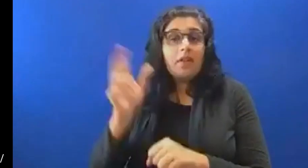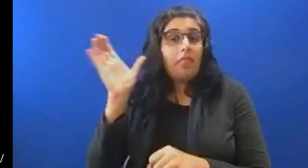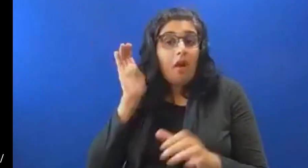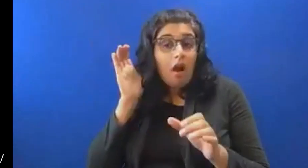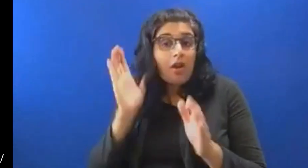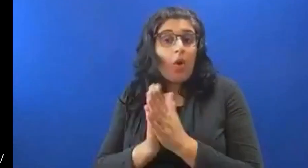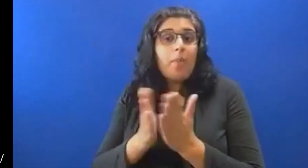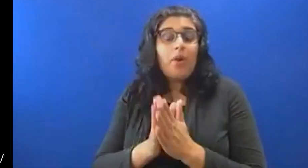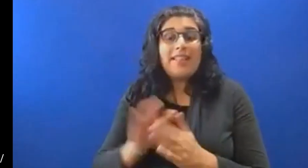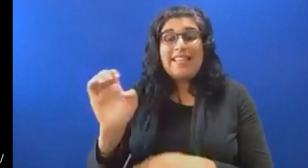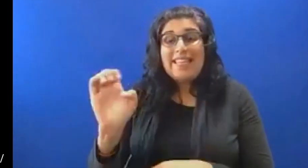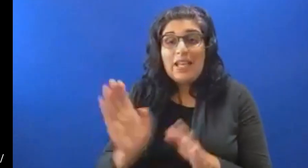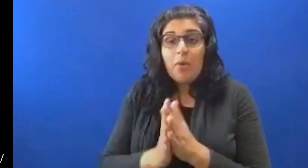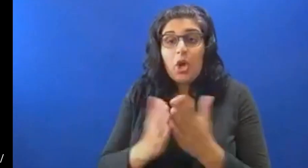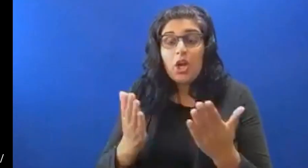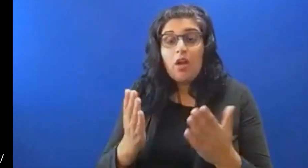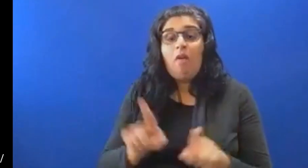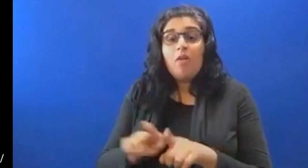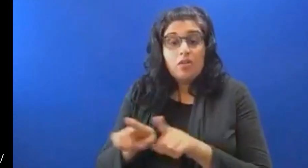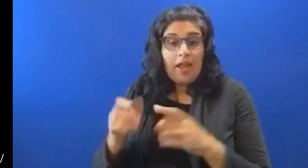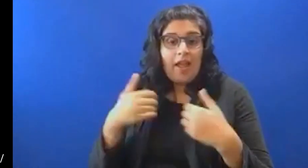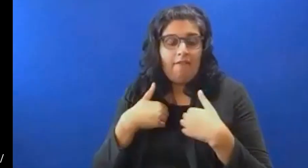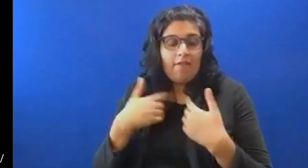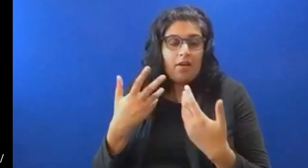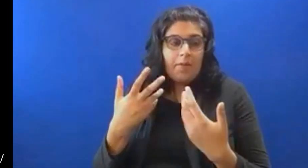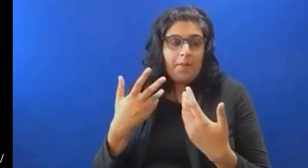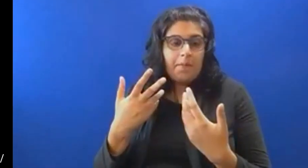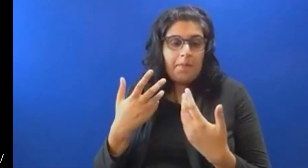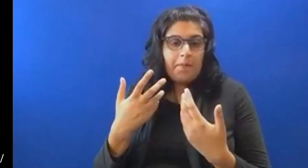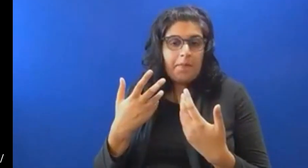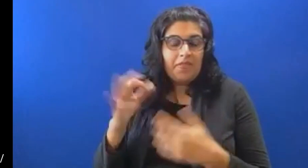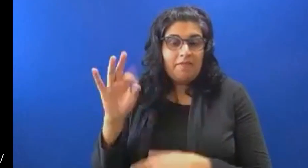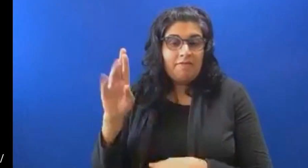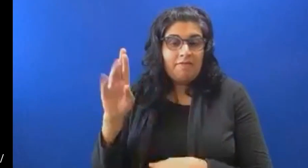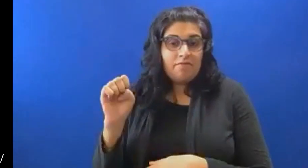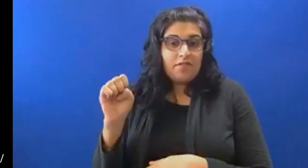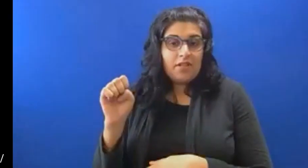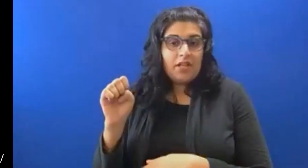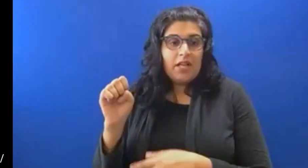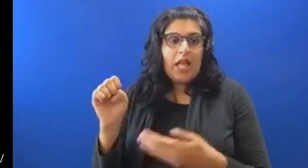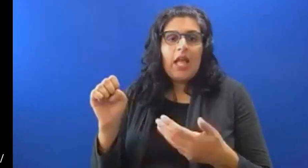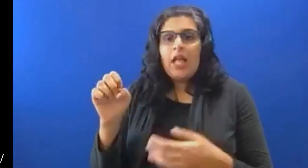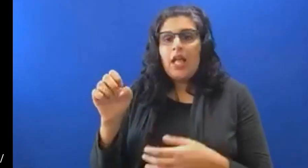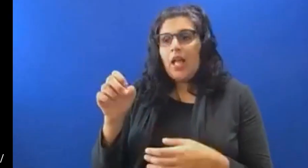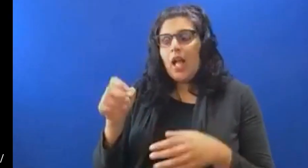And also, on my website, I have a free plain language translation of the book available,